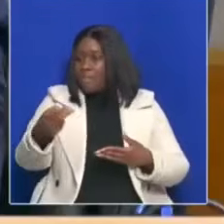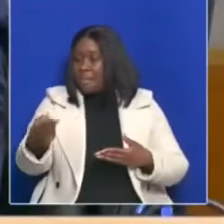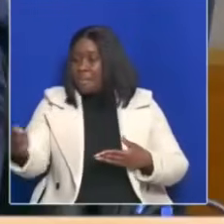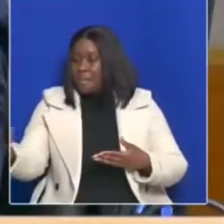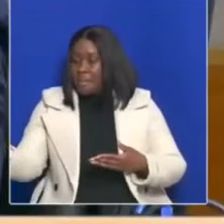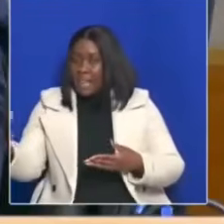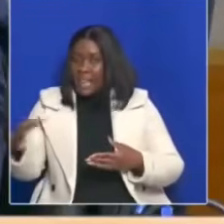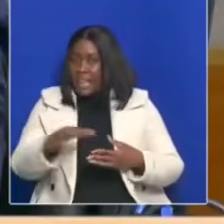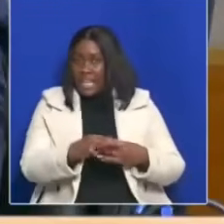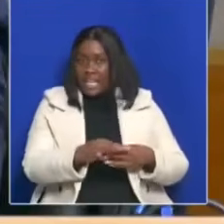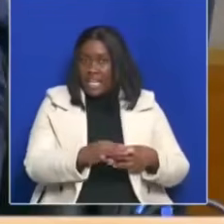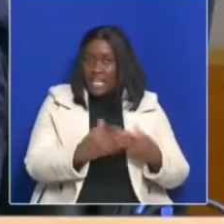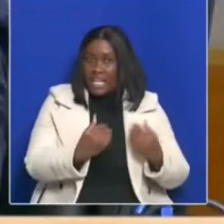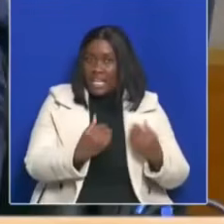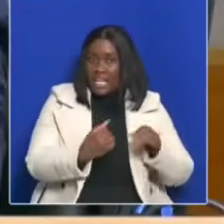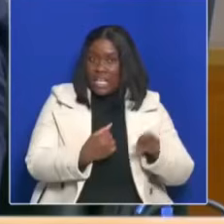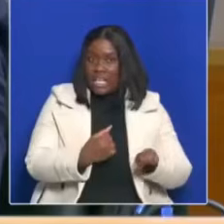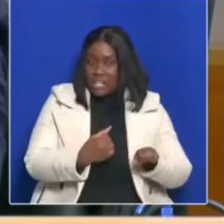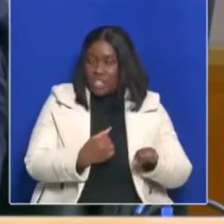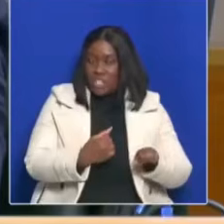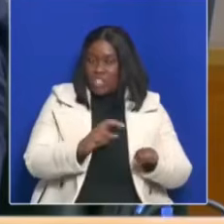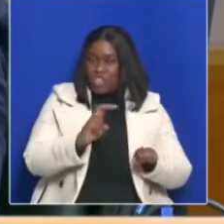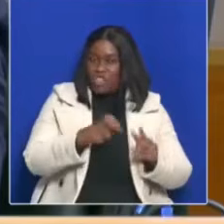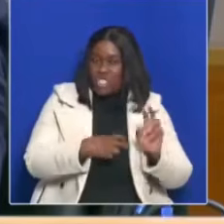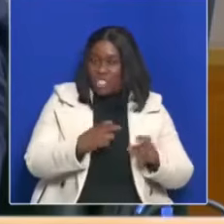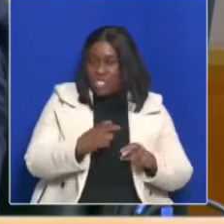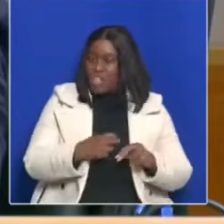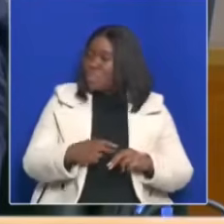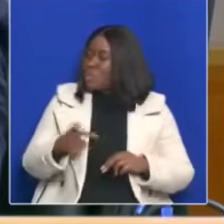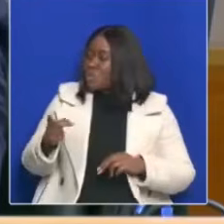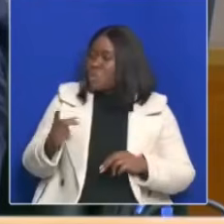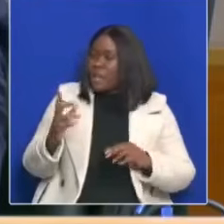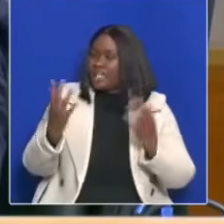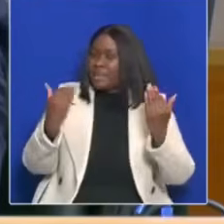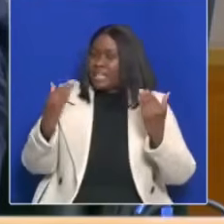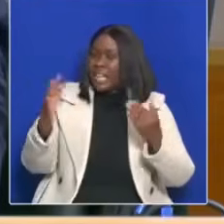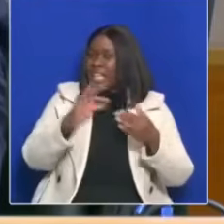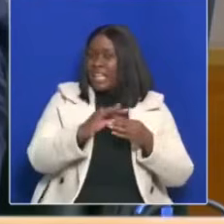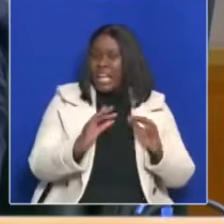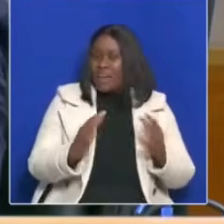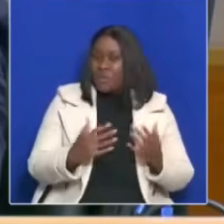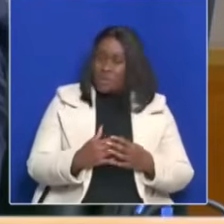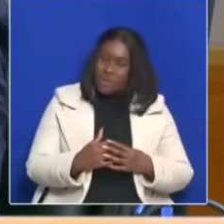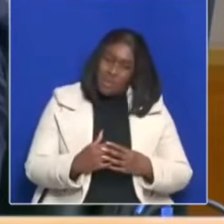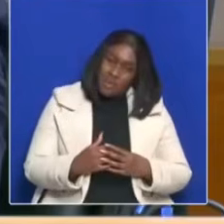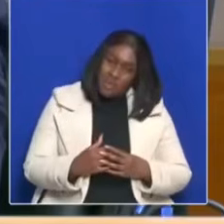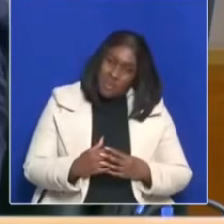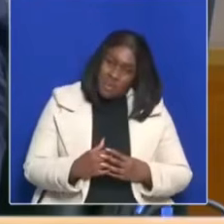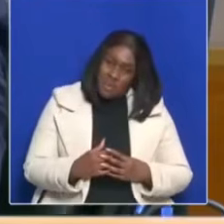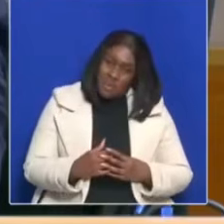and what linkage do you expect at that at that stage? If if if if the culprits are not known